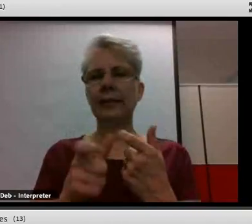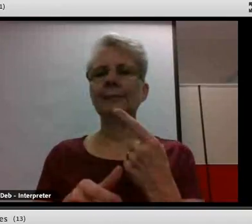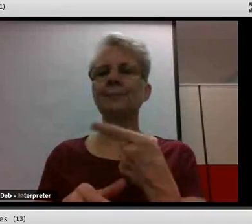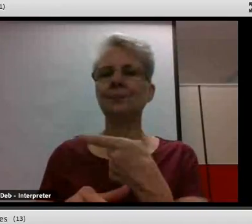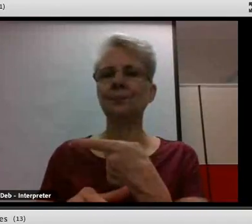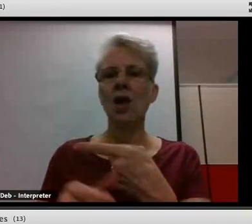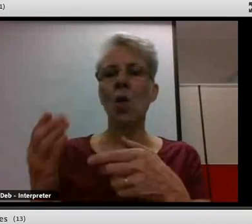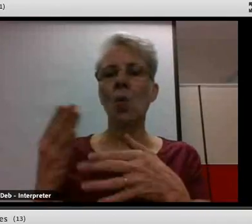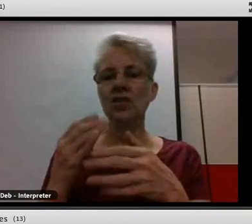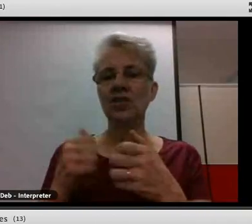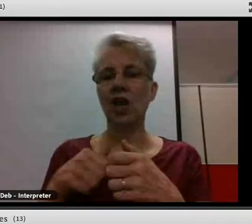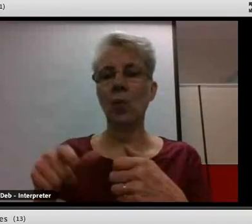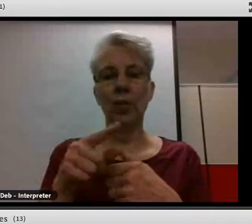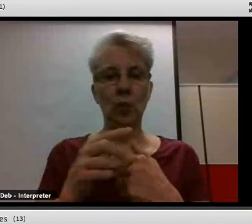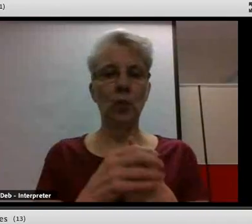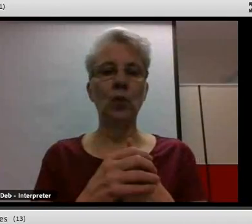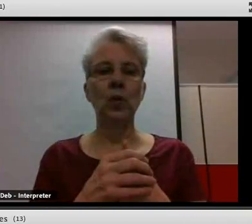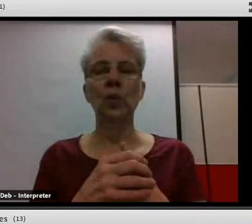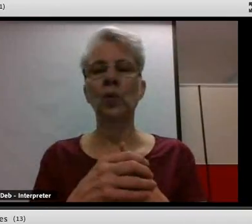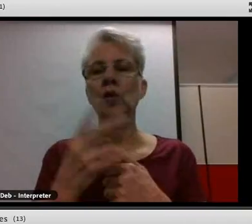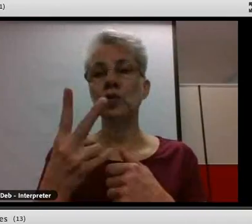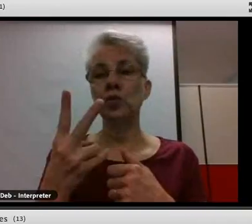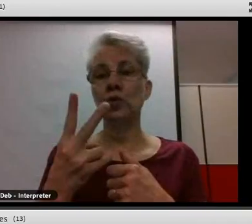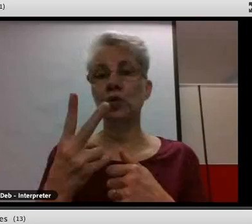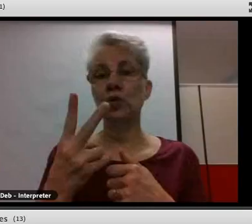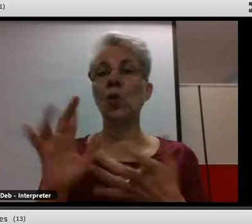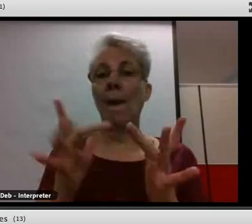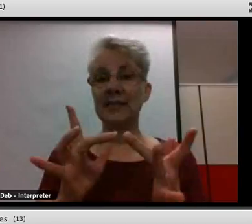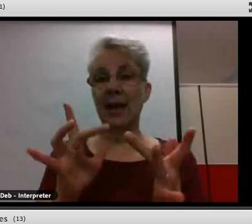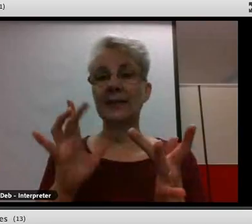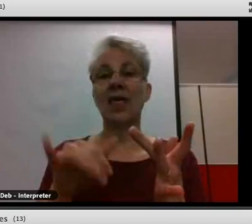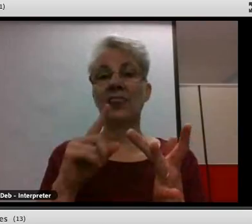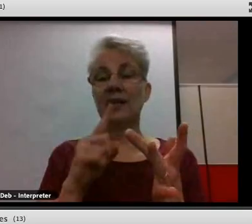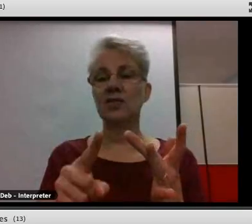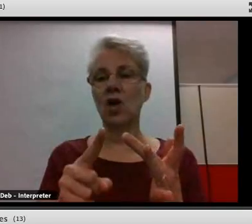and this is called Inclusion 2.0,